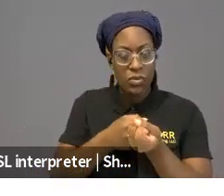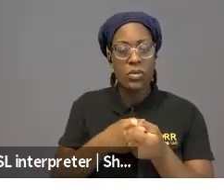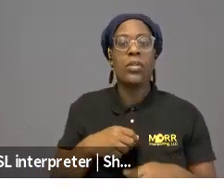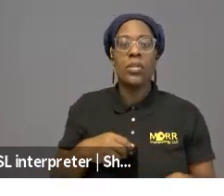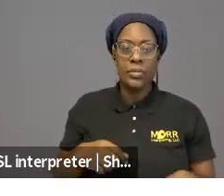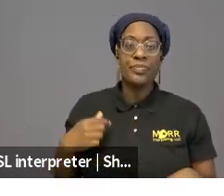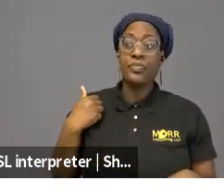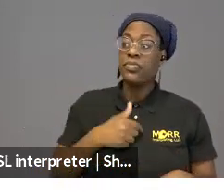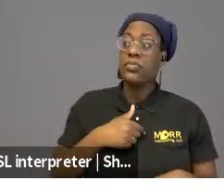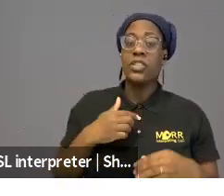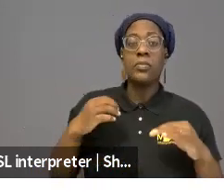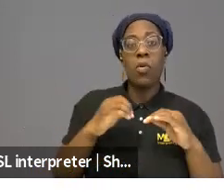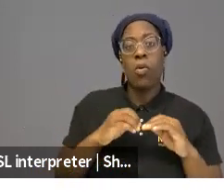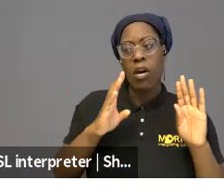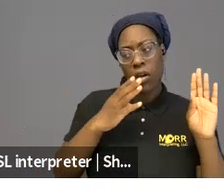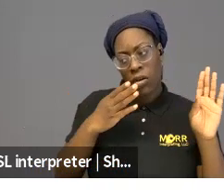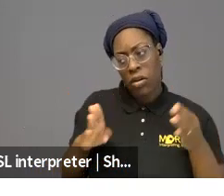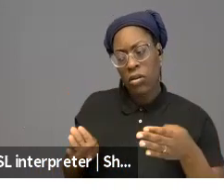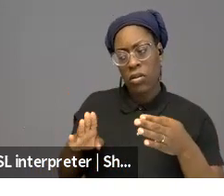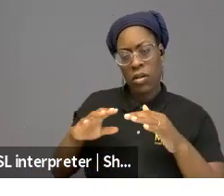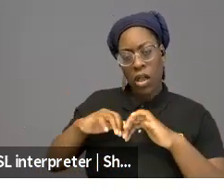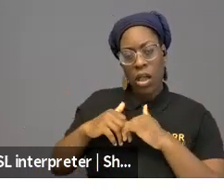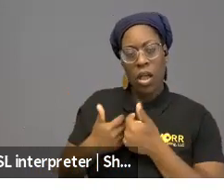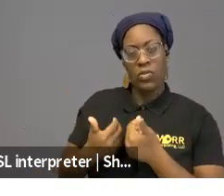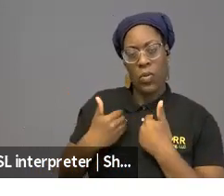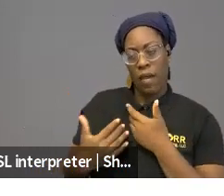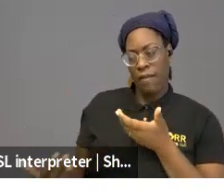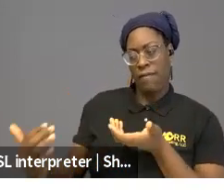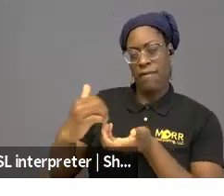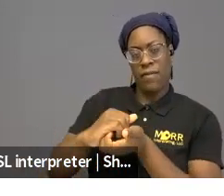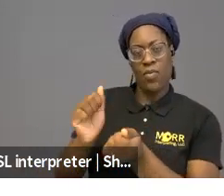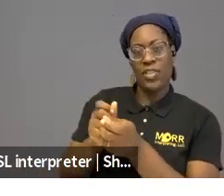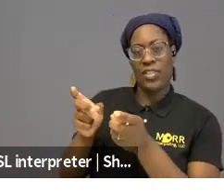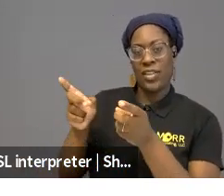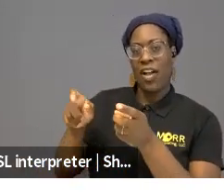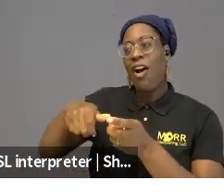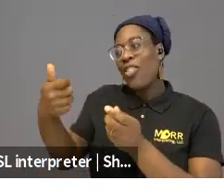Associate Directors within my writing center, so my direct peers, but also with other faculty